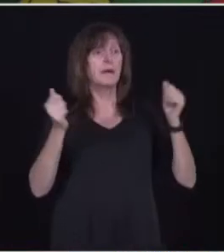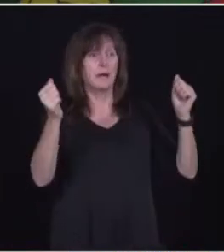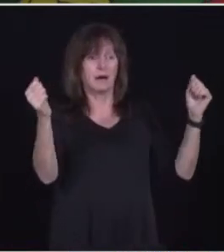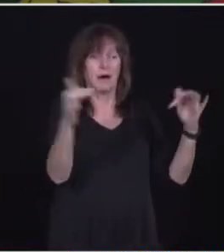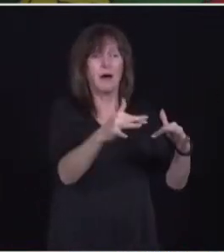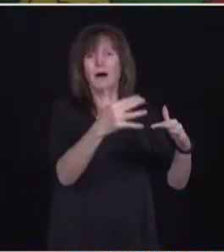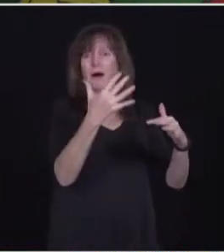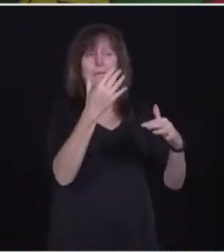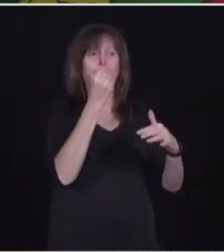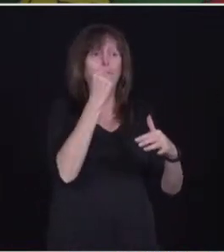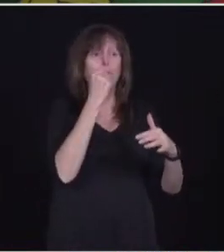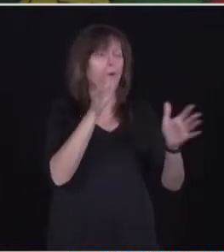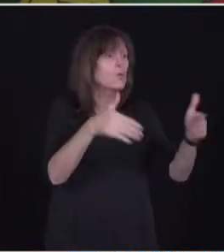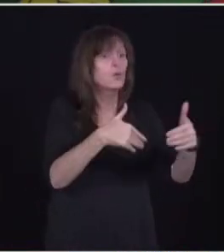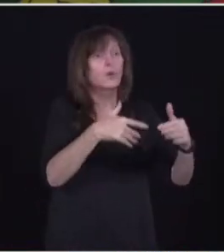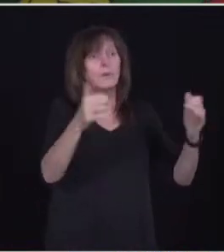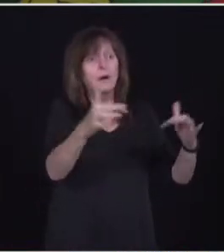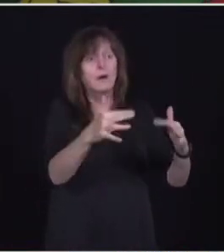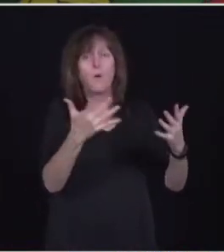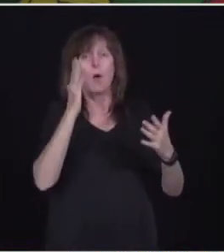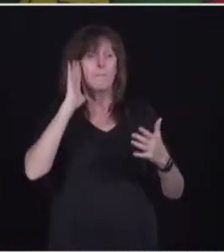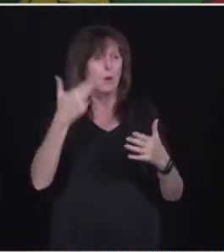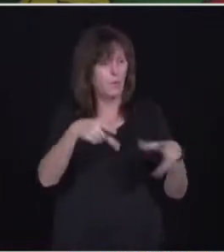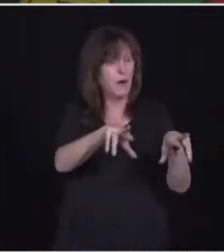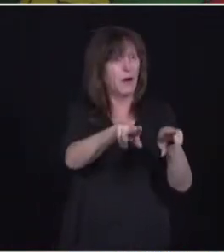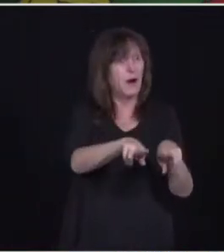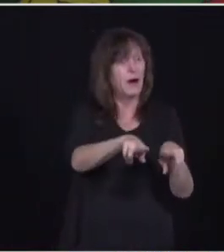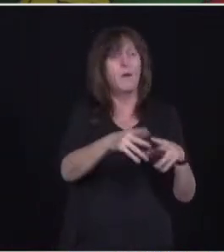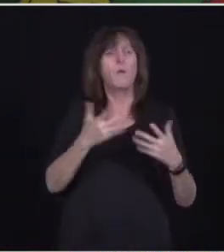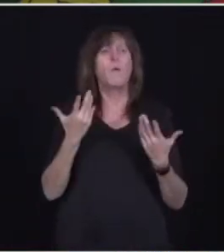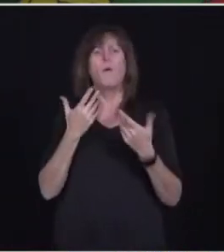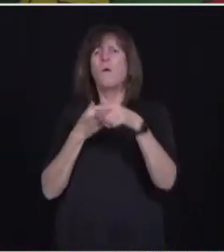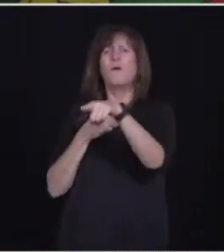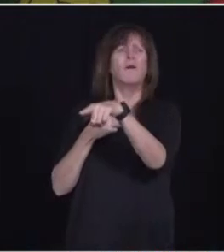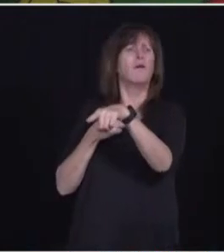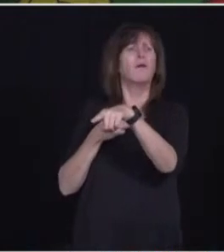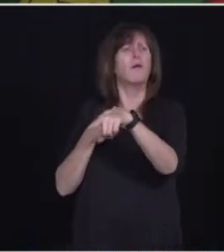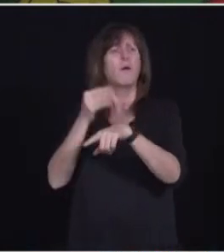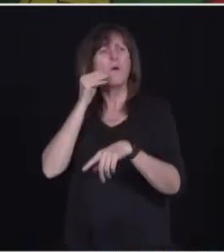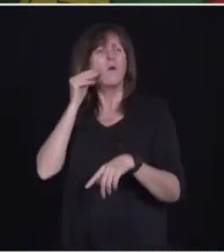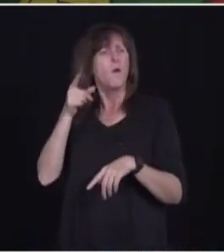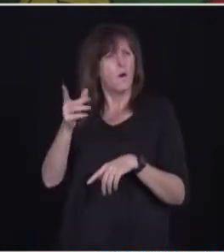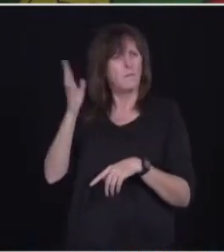So, we will go for example, towards people in long-term care homes, or in the hot stones,